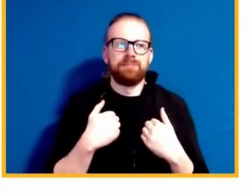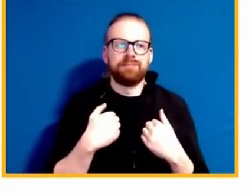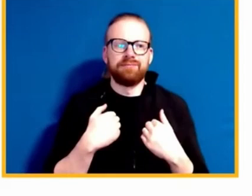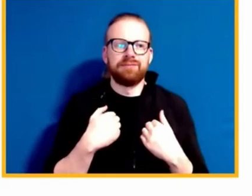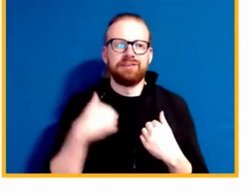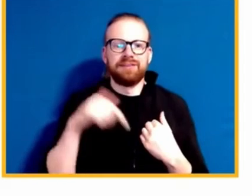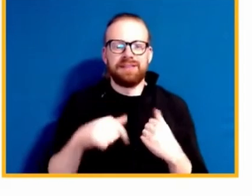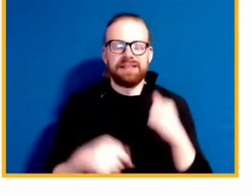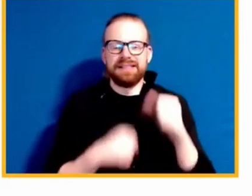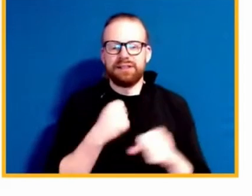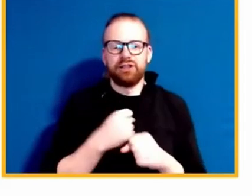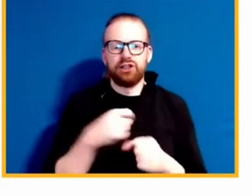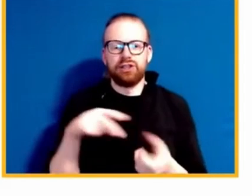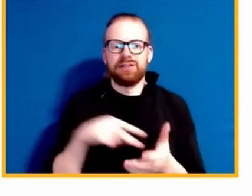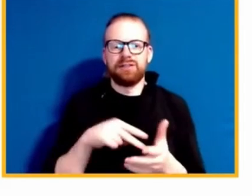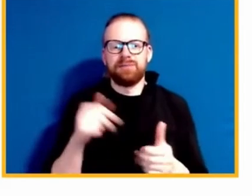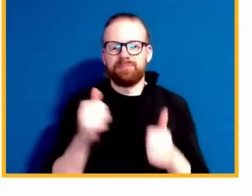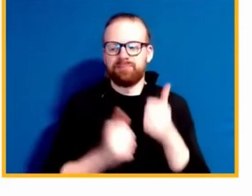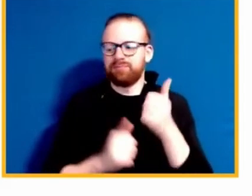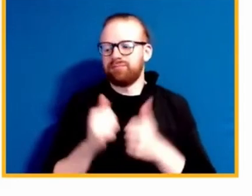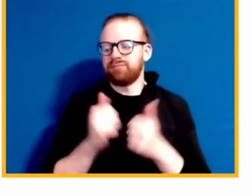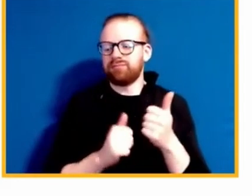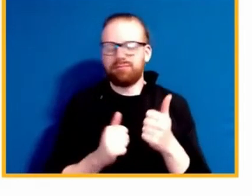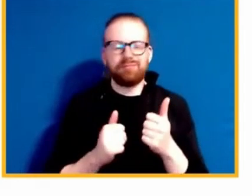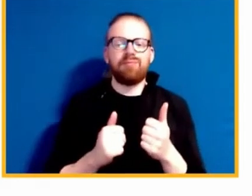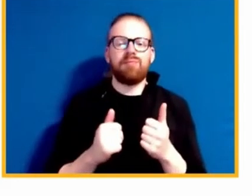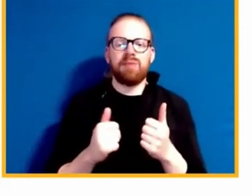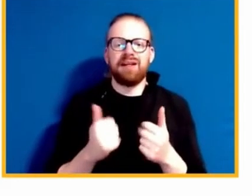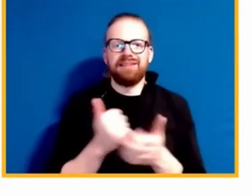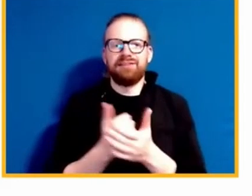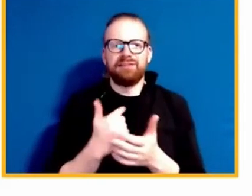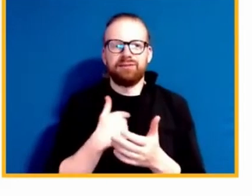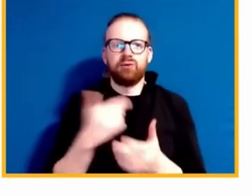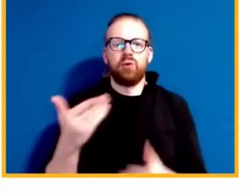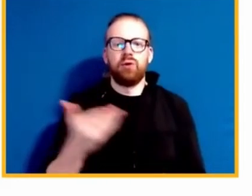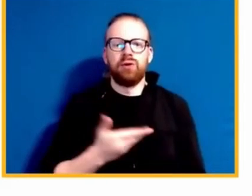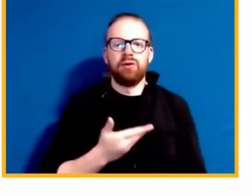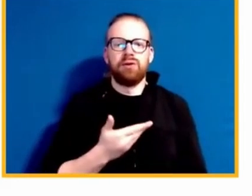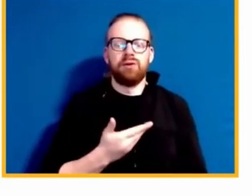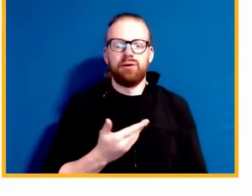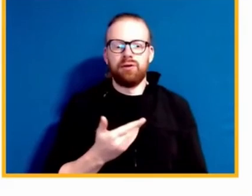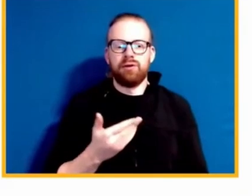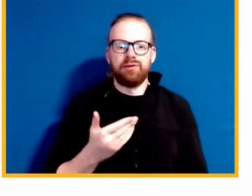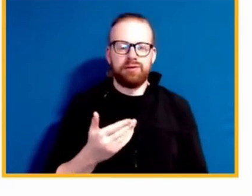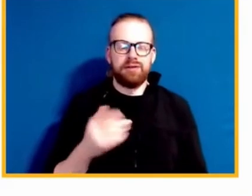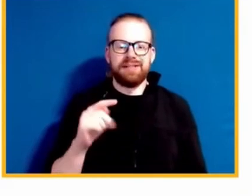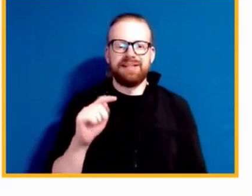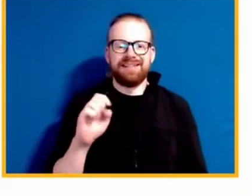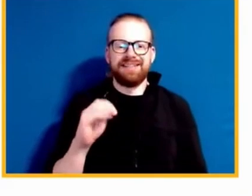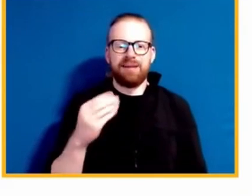for this year's dance competition. So everybody, please help me welcome to the stage, Tempo!